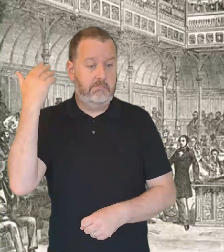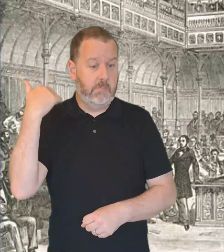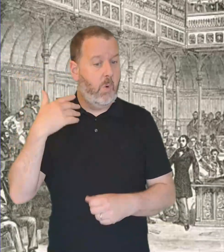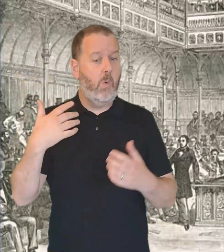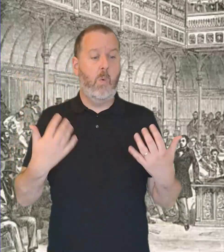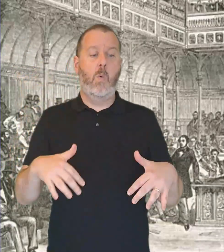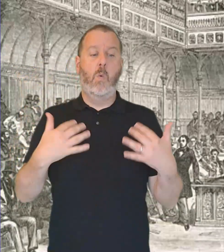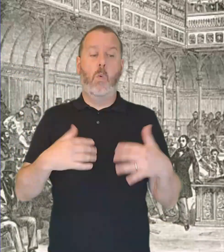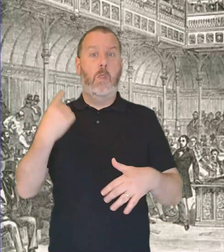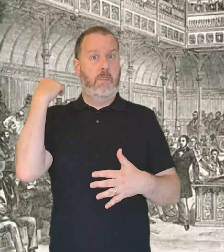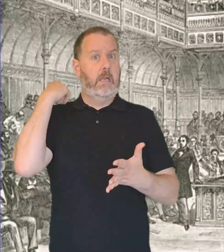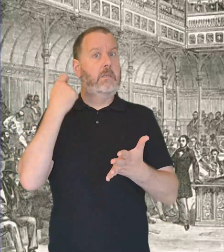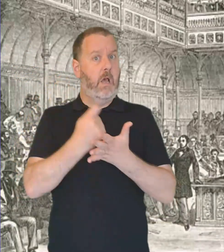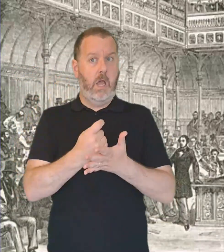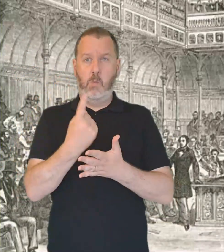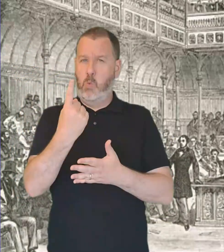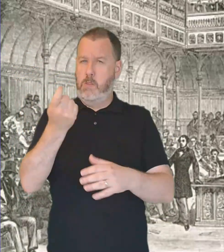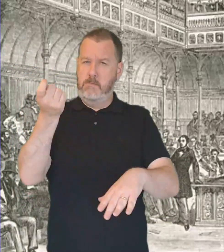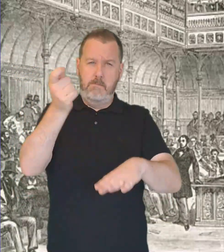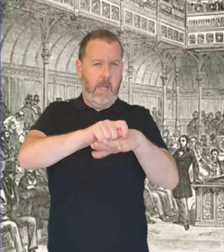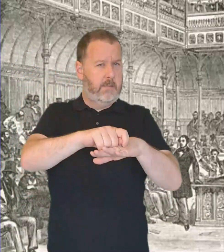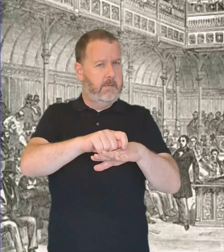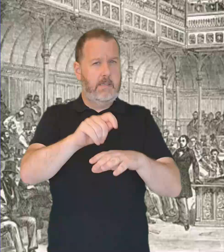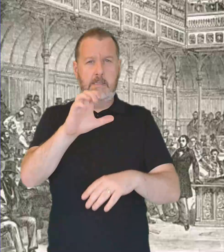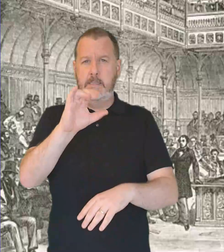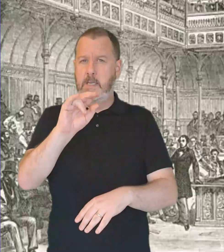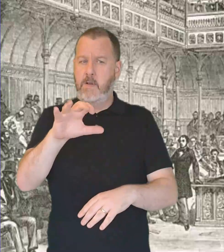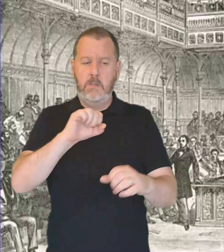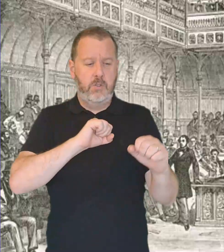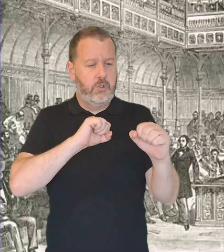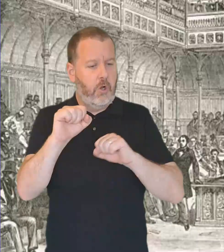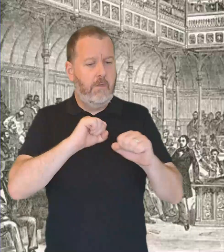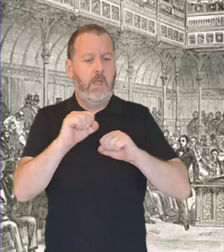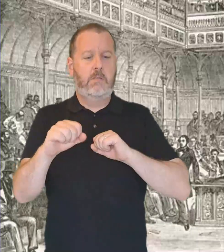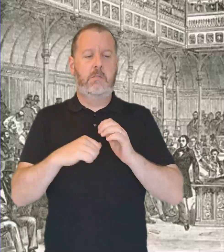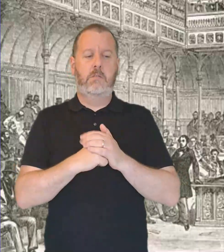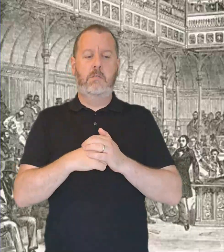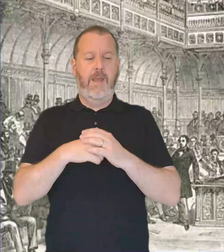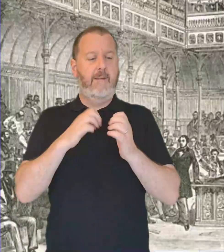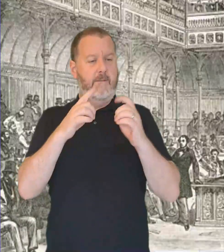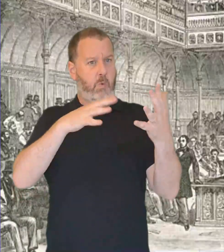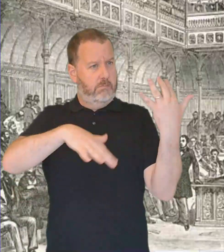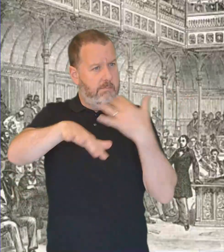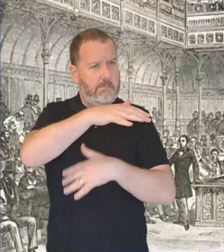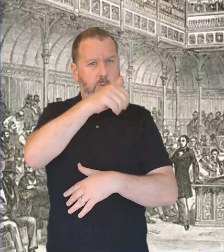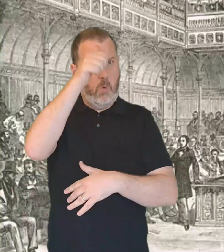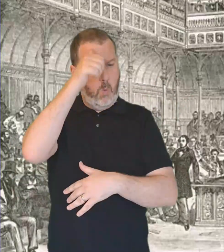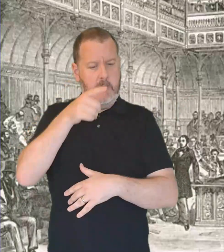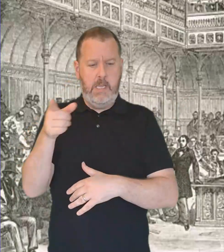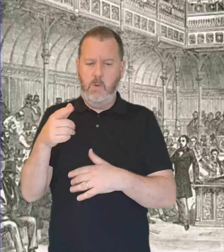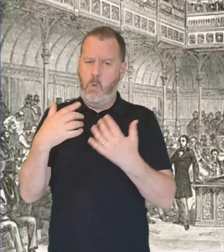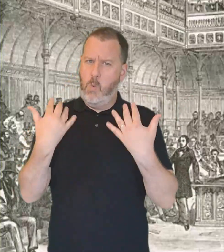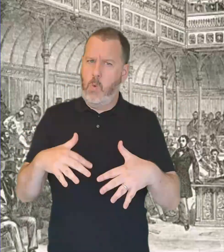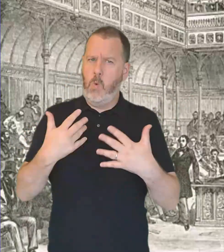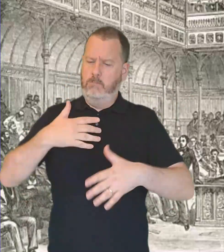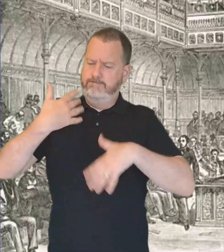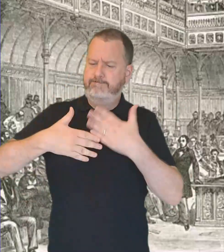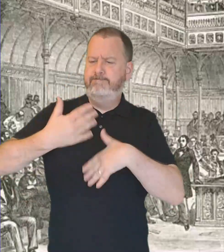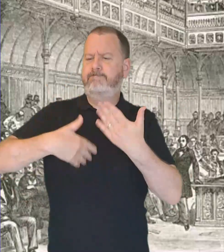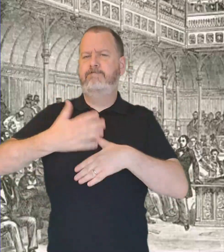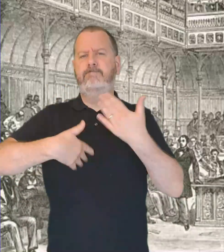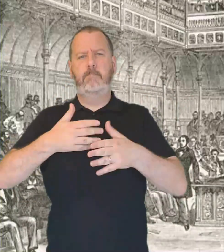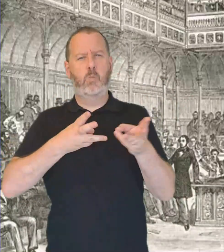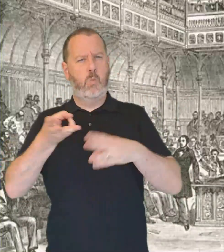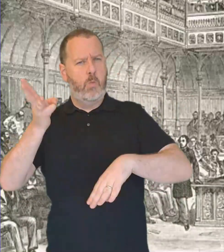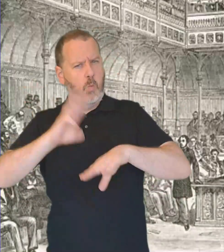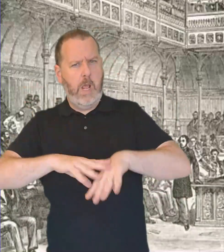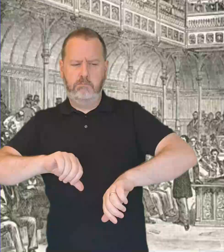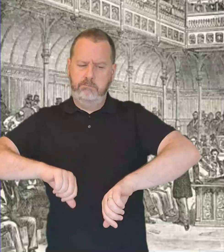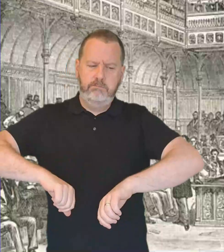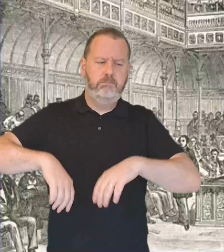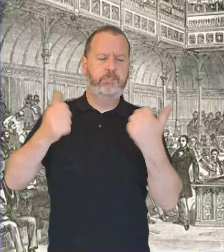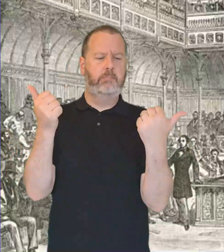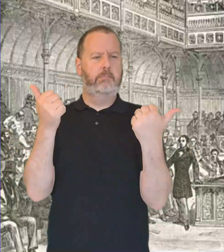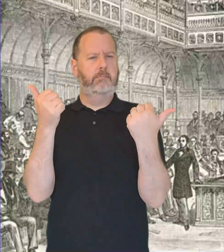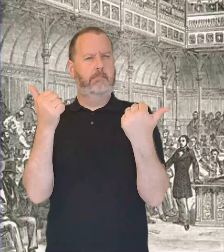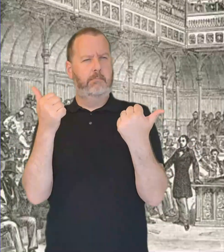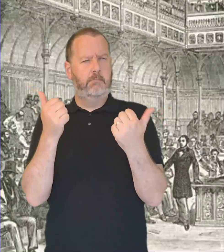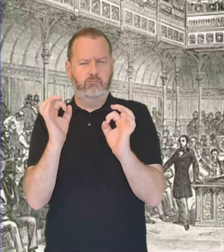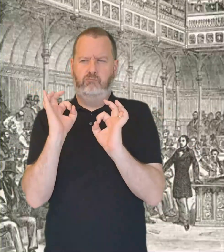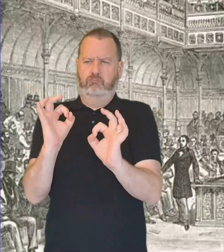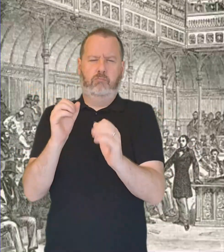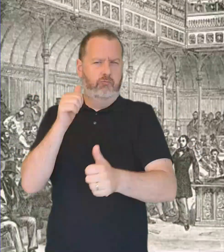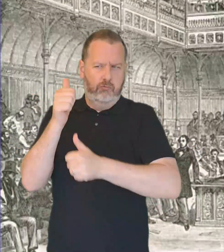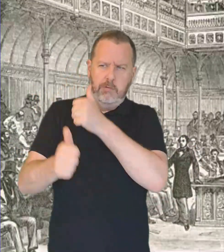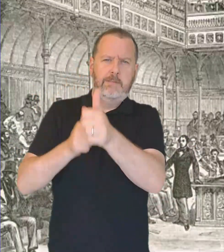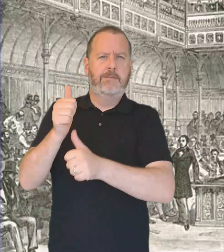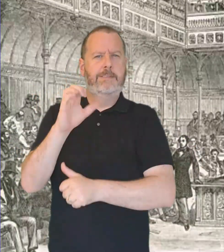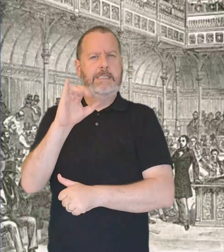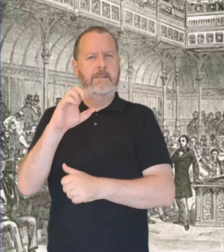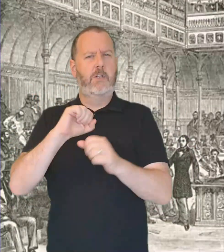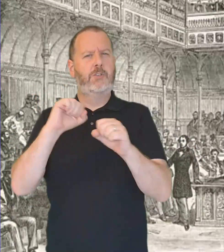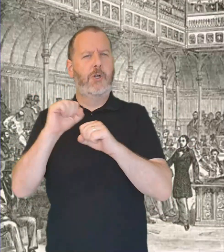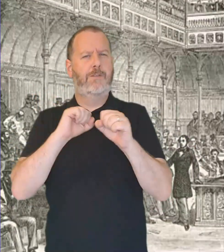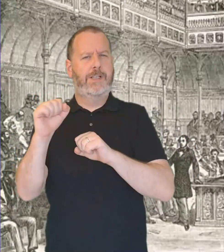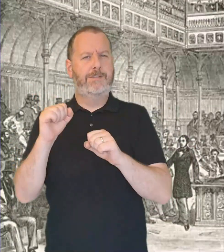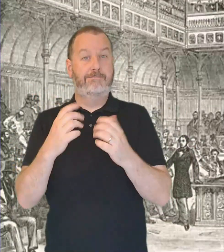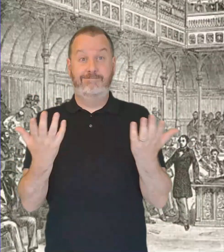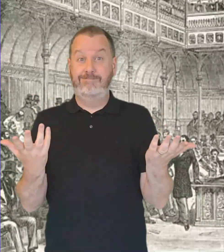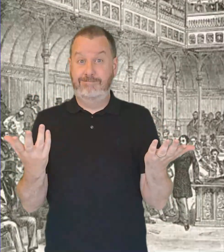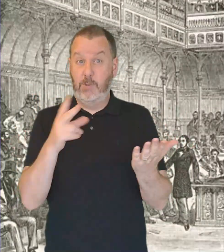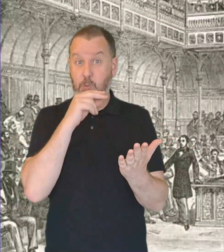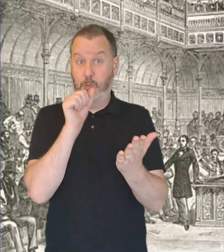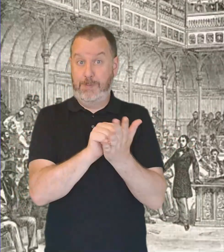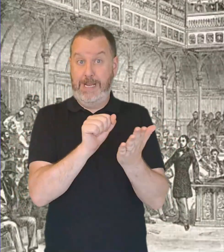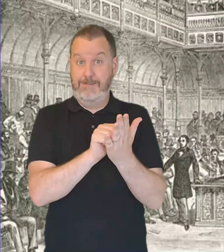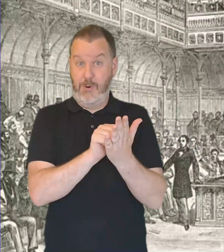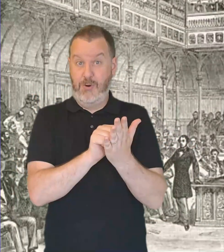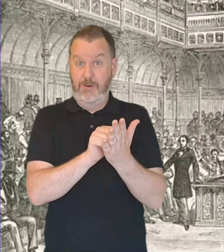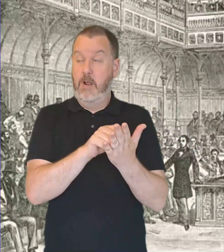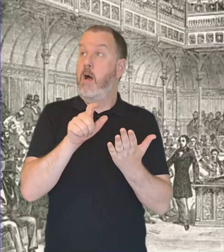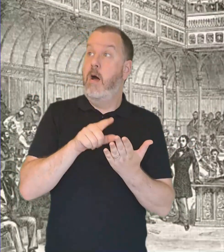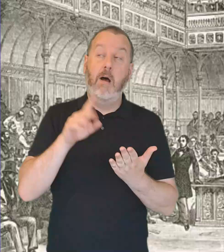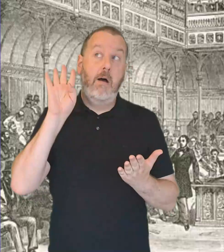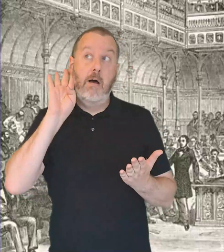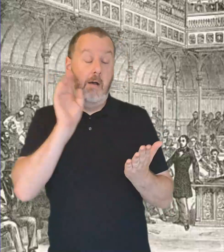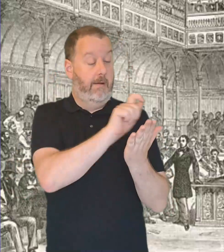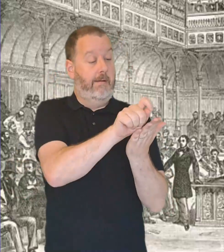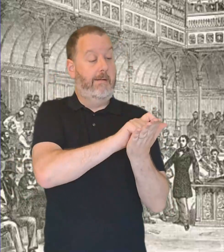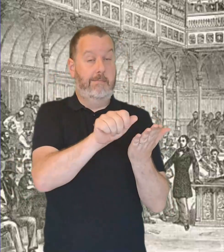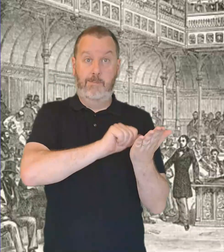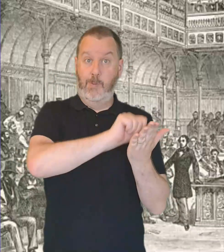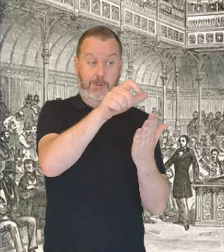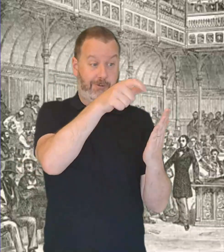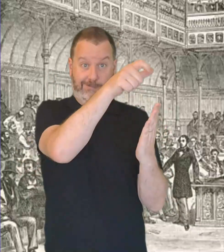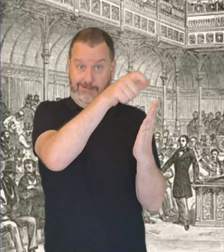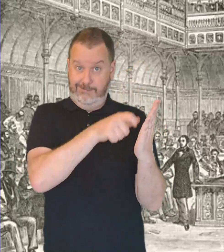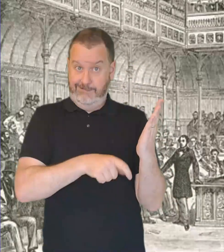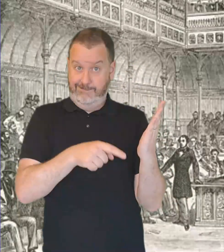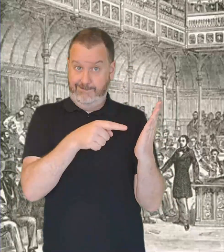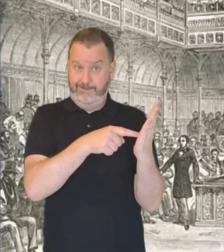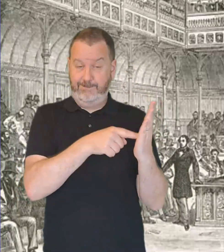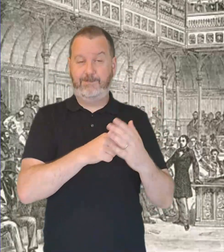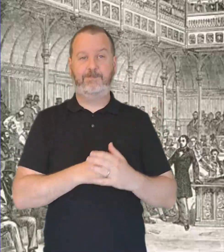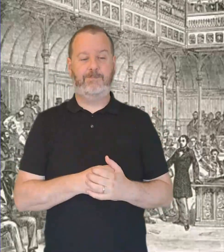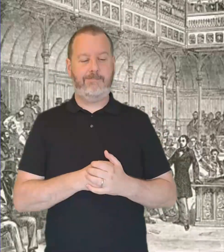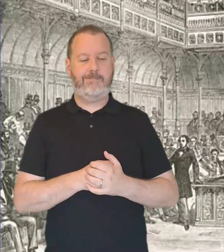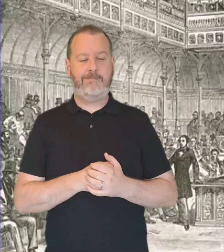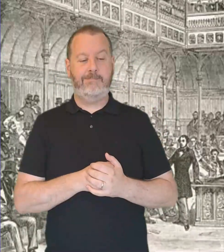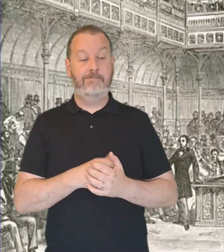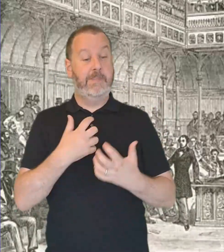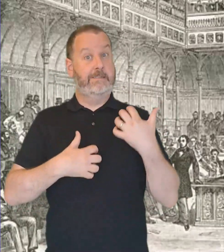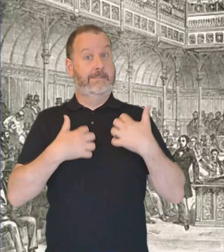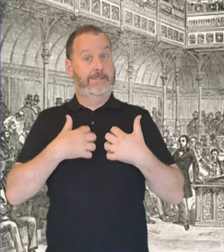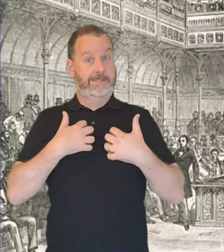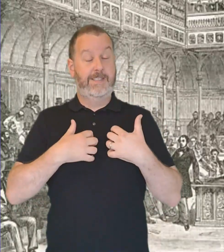a man who "was known to be a most efficient and meritorious public servant".